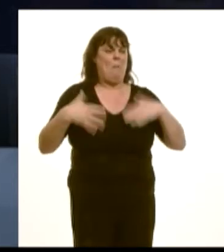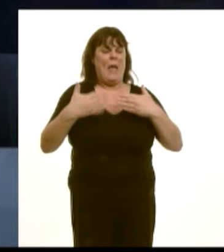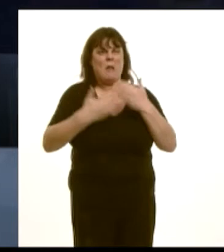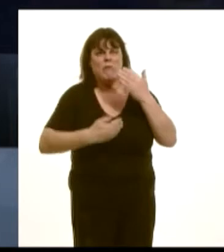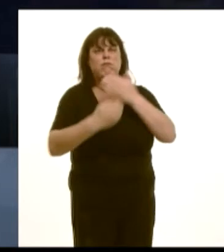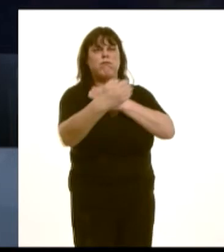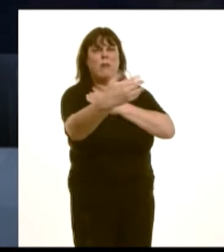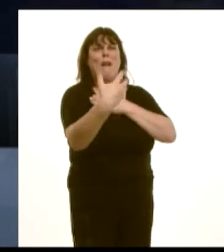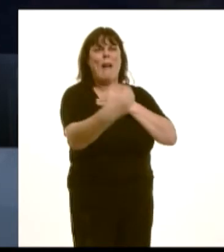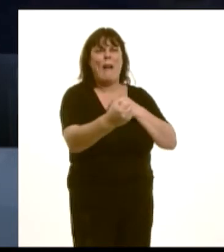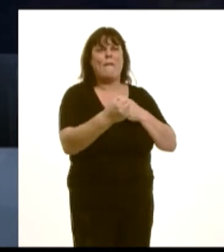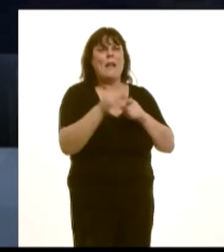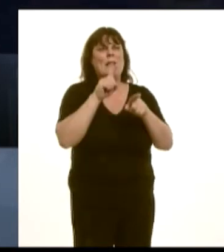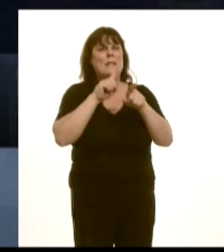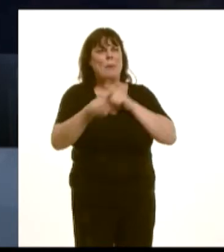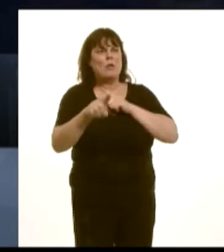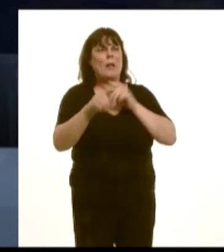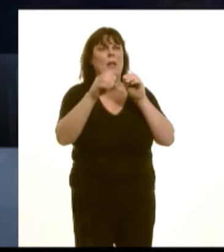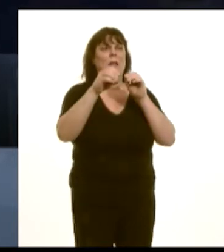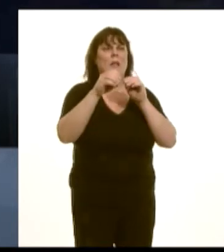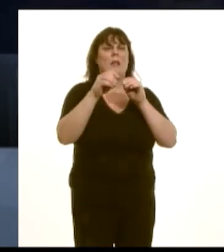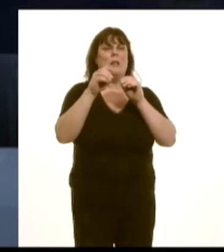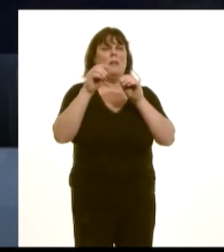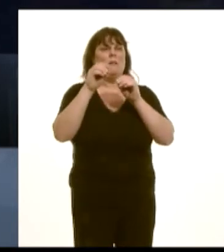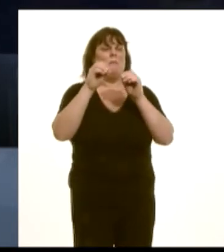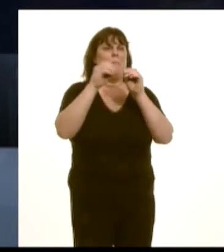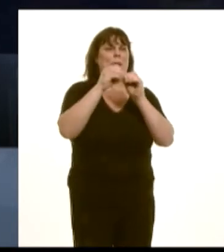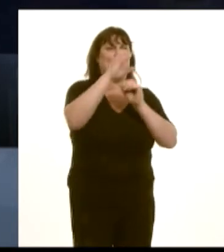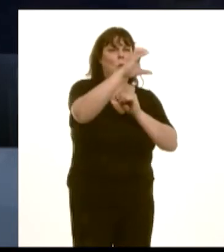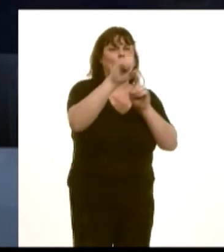in Wrexham Maelor Hospital? I have looked for the improvement plans of the health board,